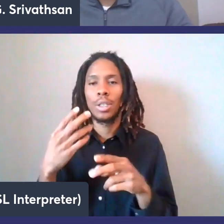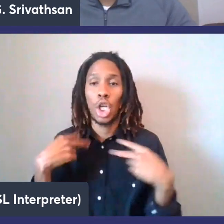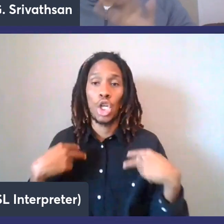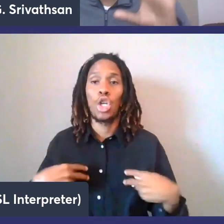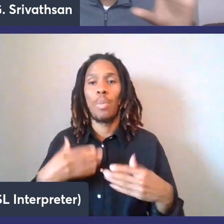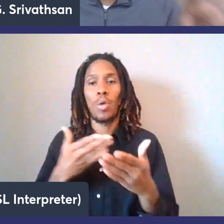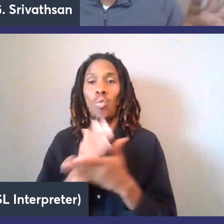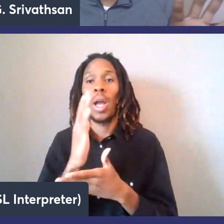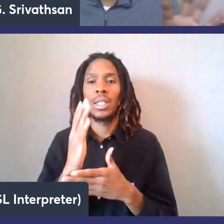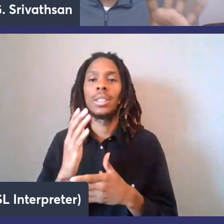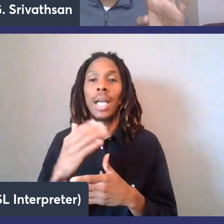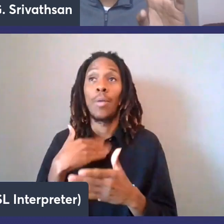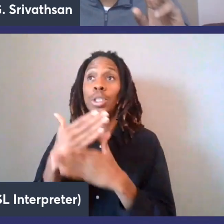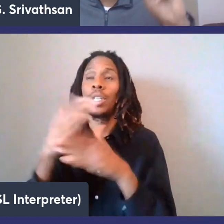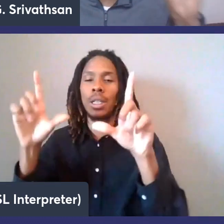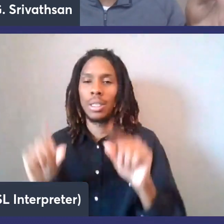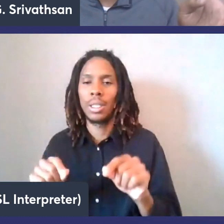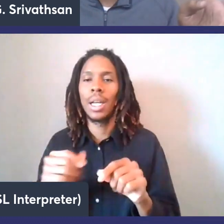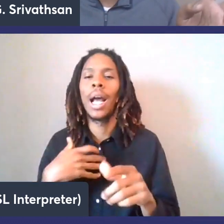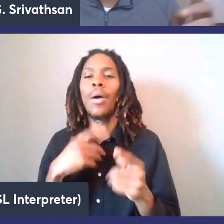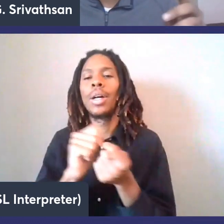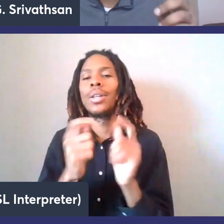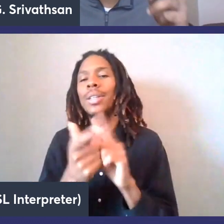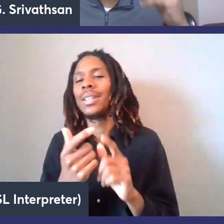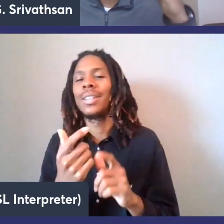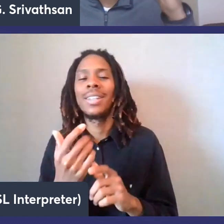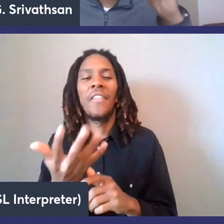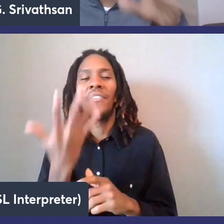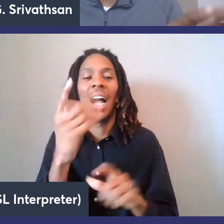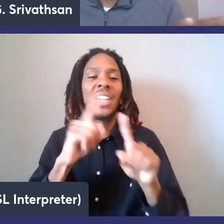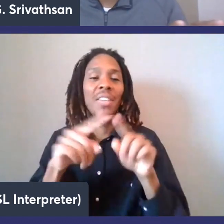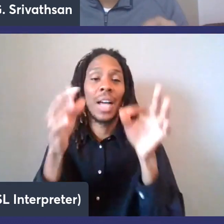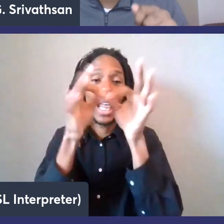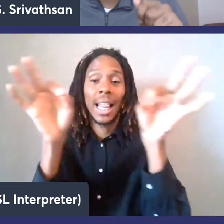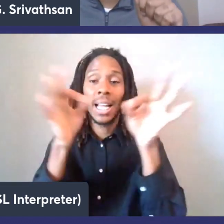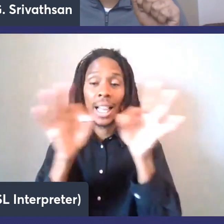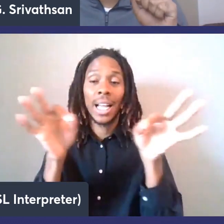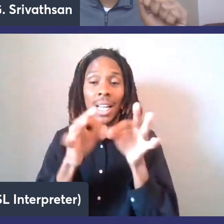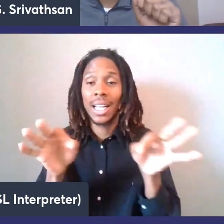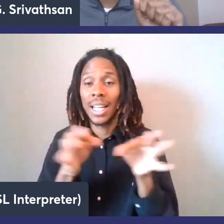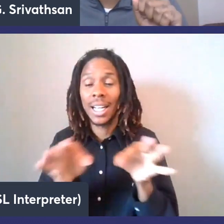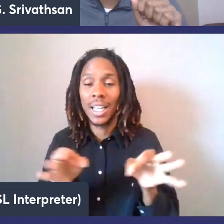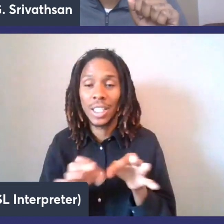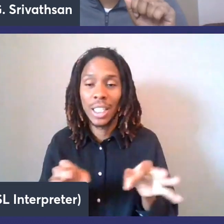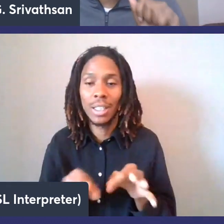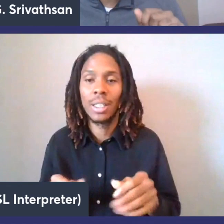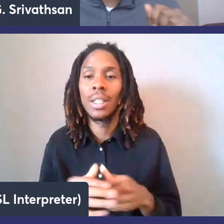and I wanna translate in like, say five different languages. Any recommendation of five different languages that would help?